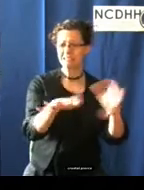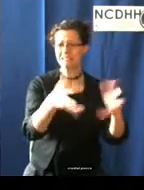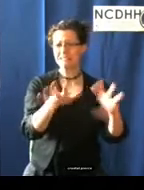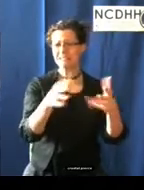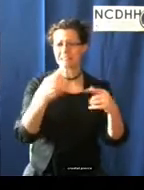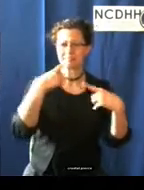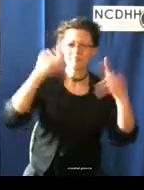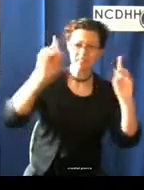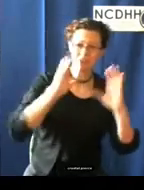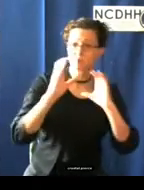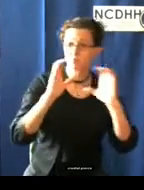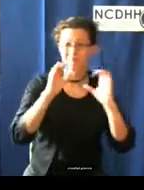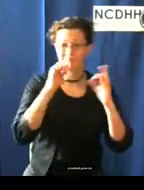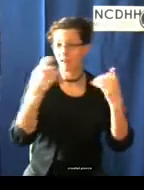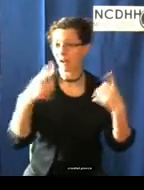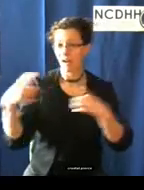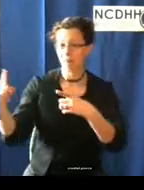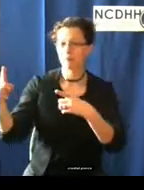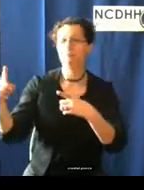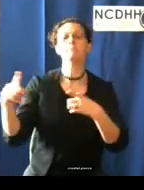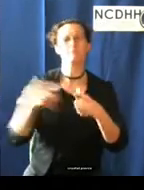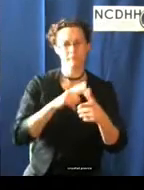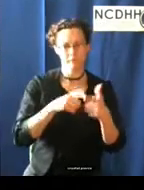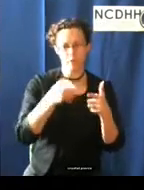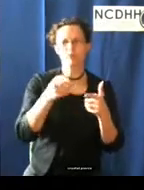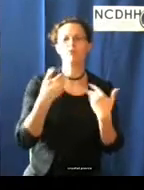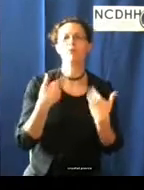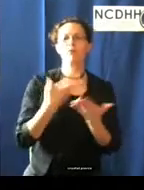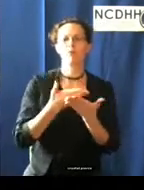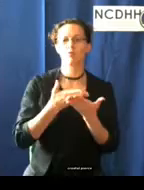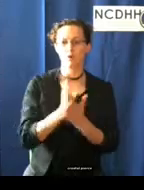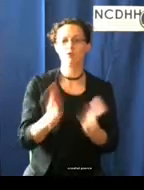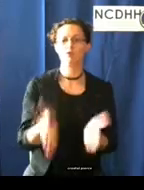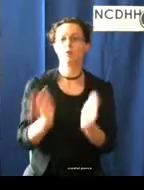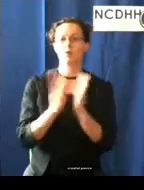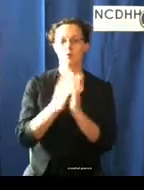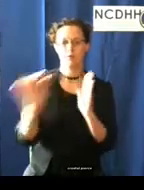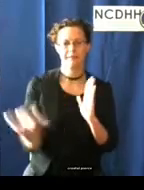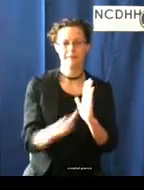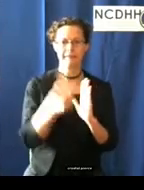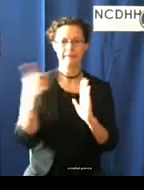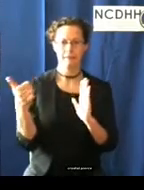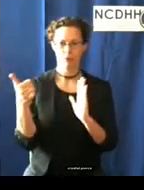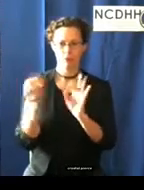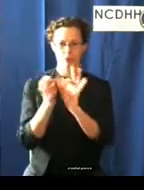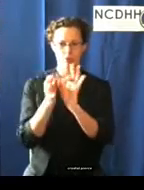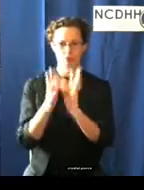THAT INTERPRETER MUST BE PROVIDED TO THE INDIVIDUAL IF IT IS NOT EFFECTIVE